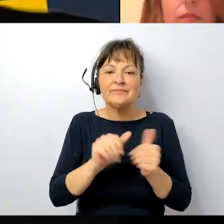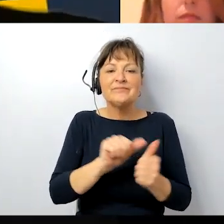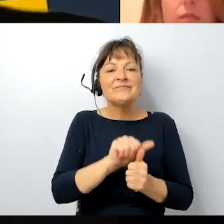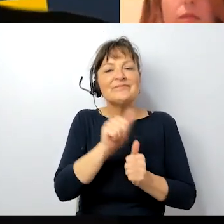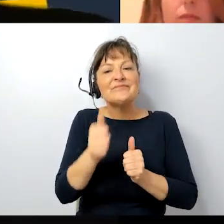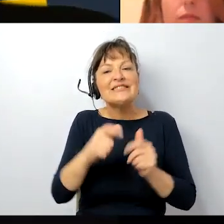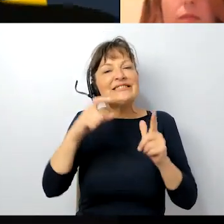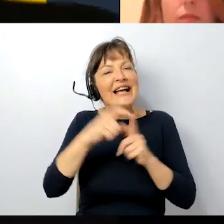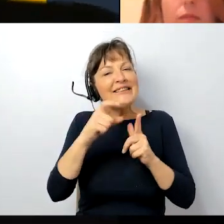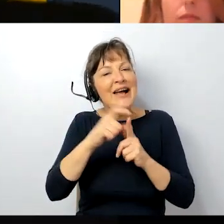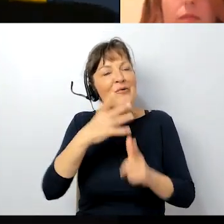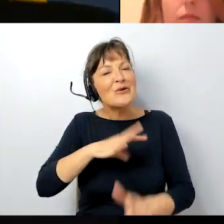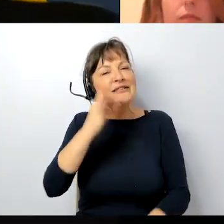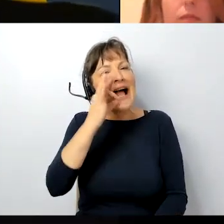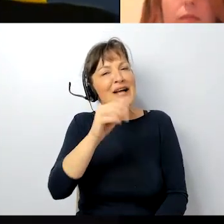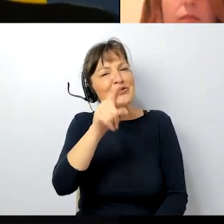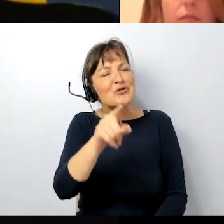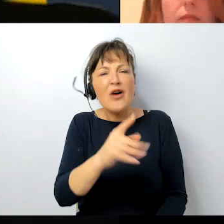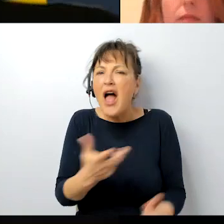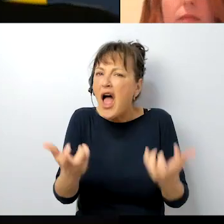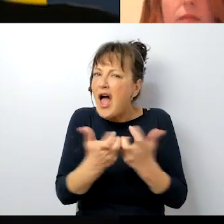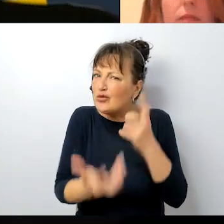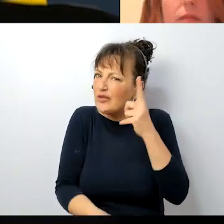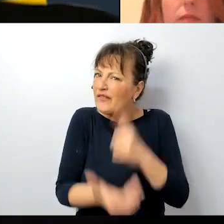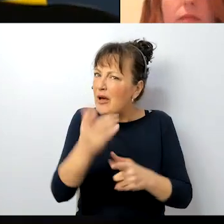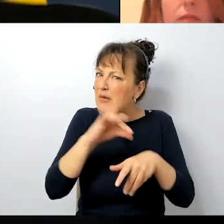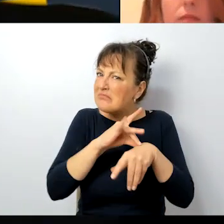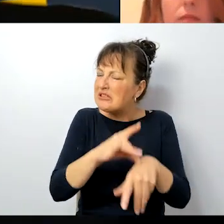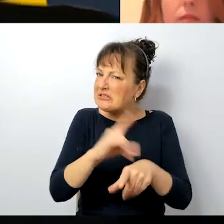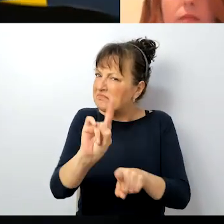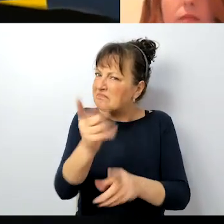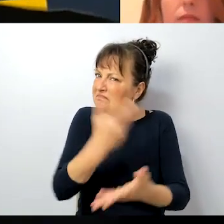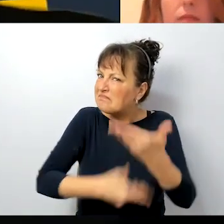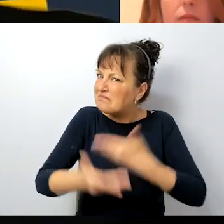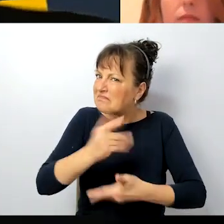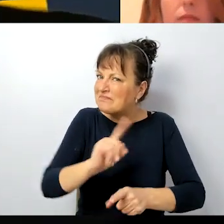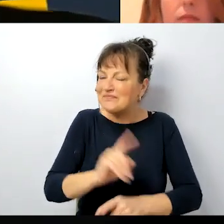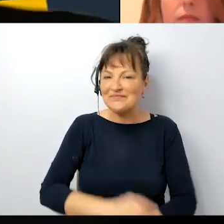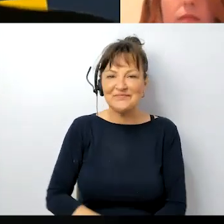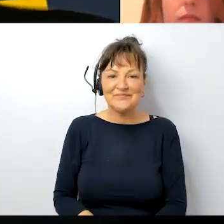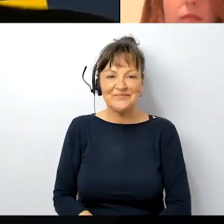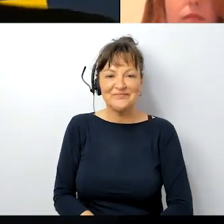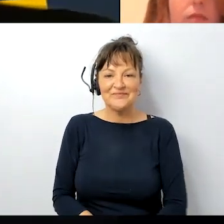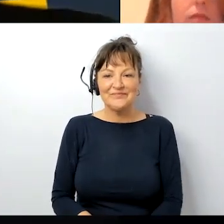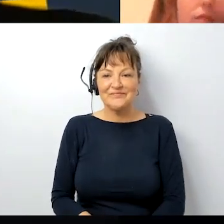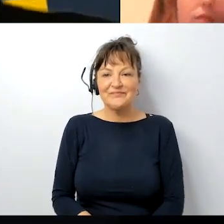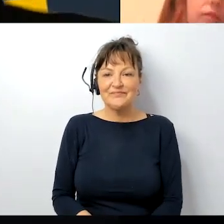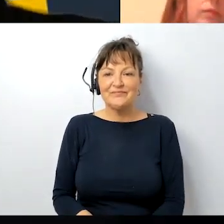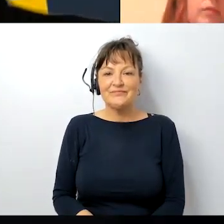Yeah absolutely. Danielle I'm going to move on to yourself just now if I may. Where did you find out